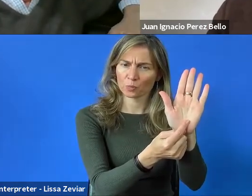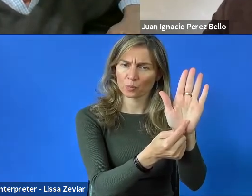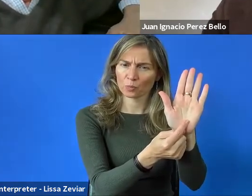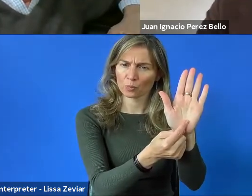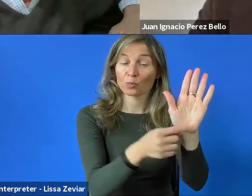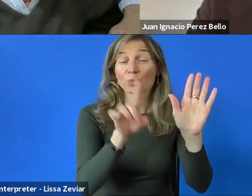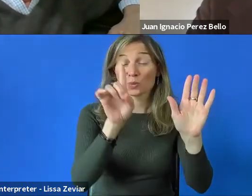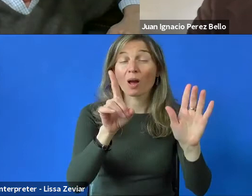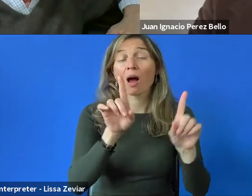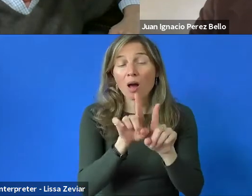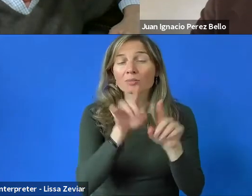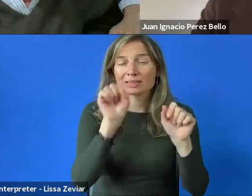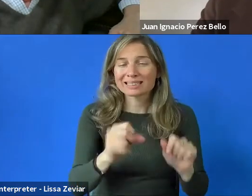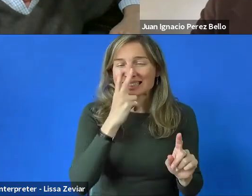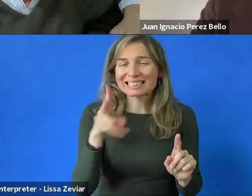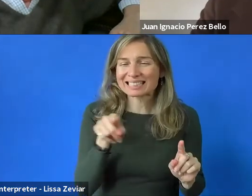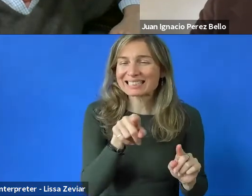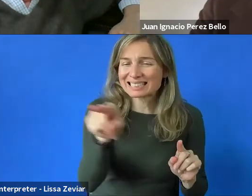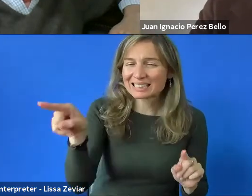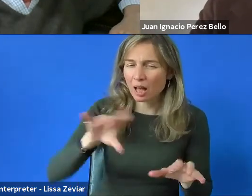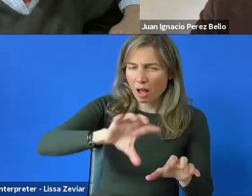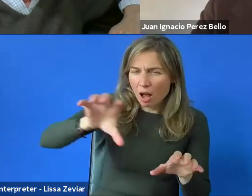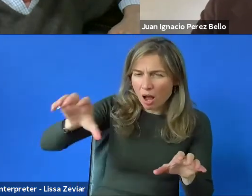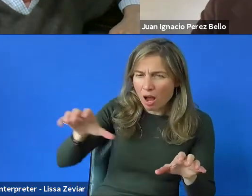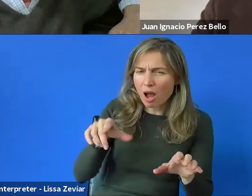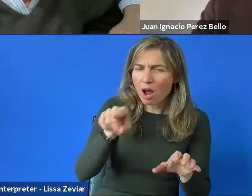I would like to highlight this very important point